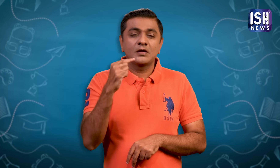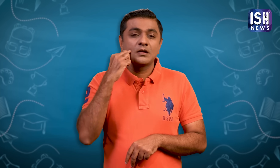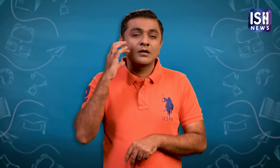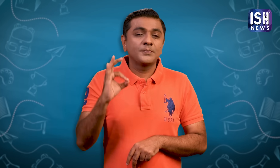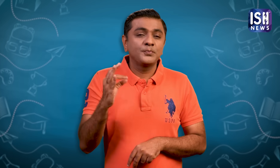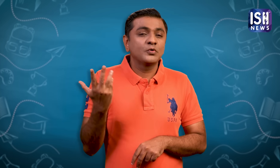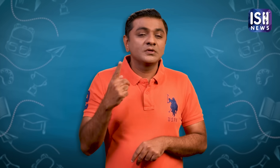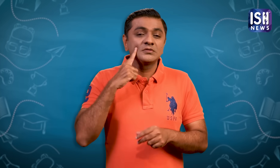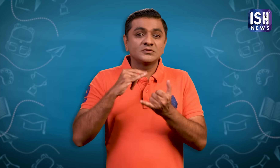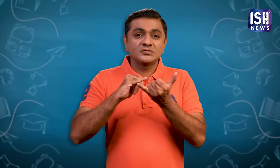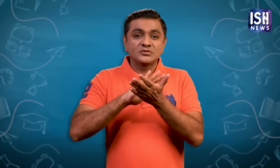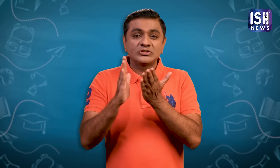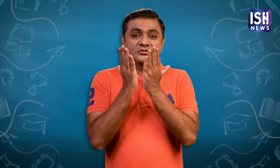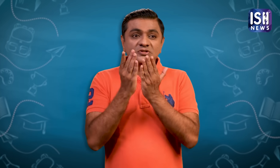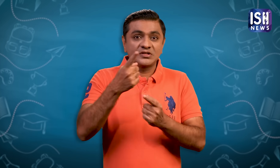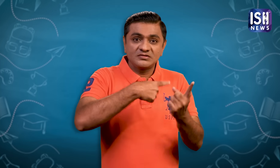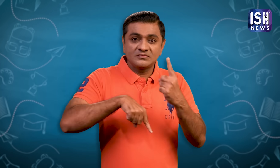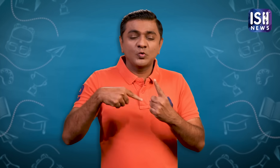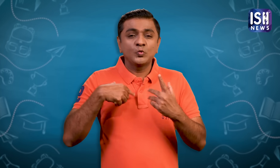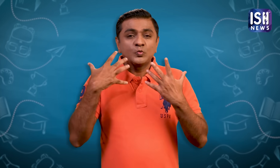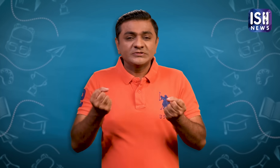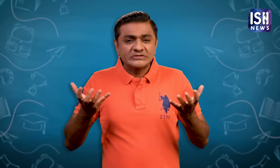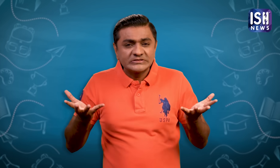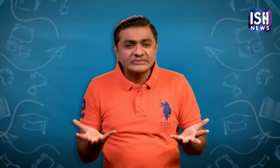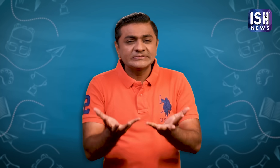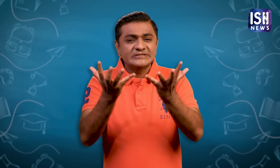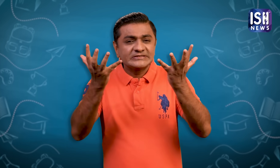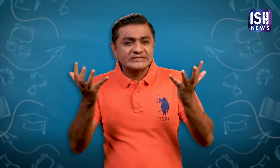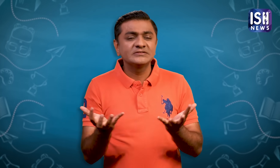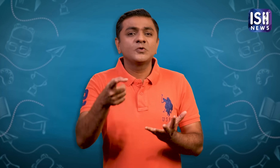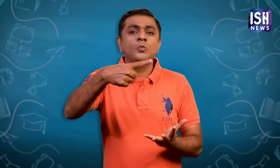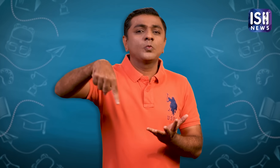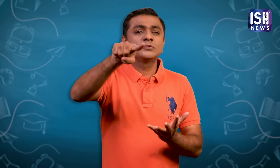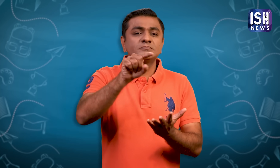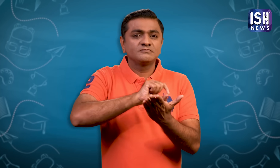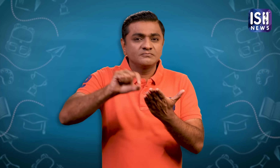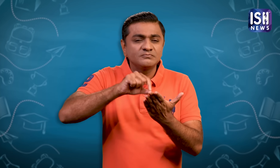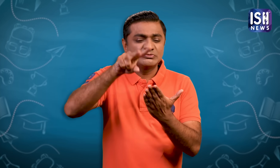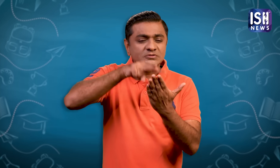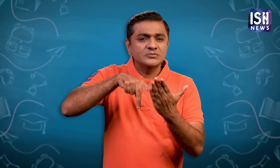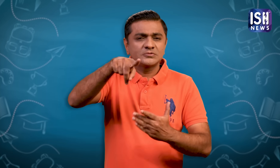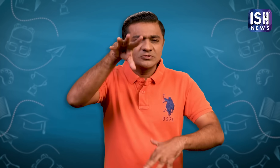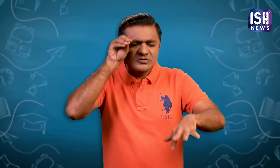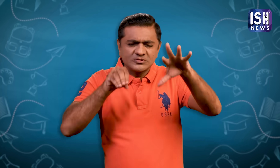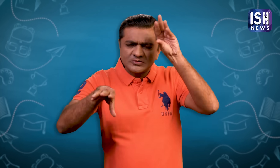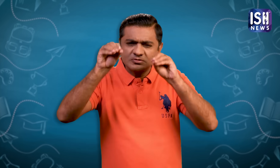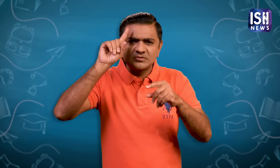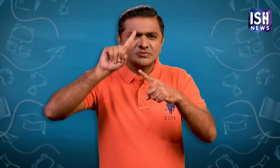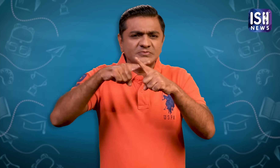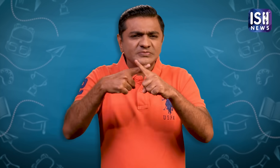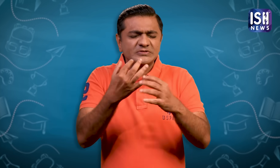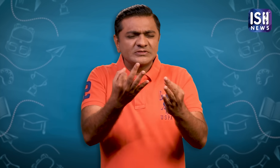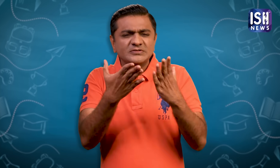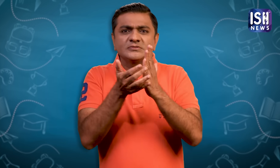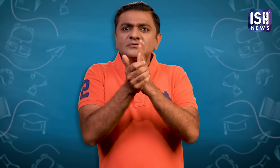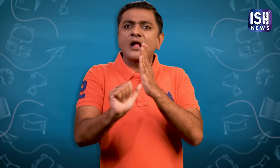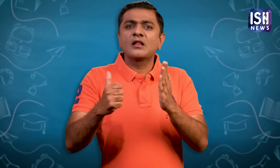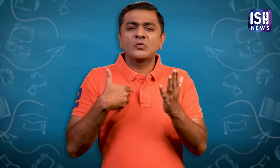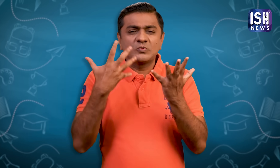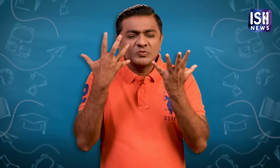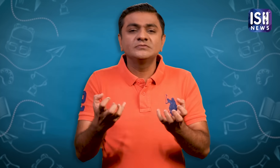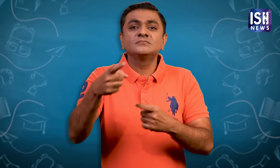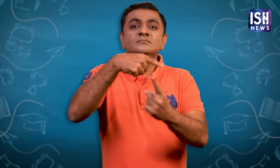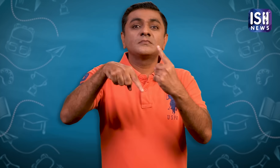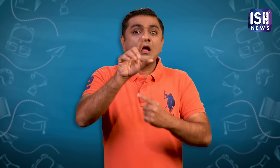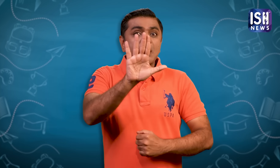It is important for ISH Shiksha to encourage you to read, write, learn, gain experience, and build skills.